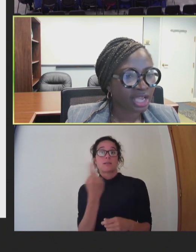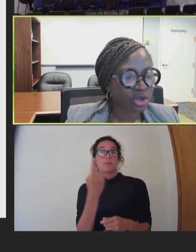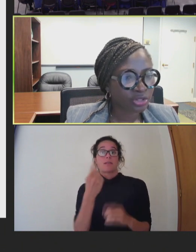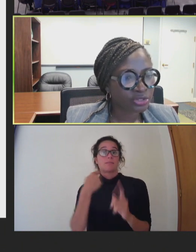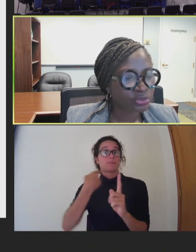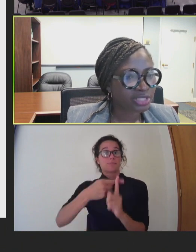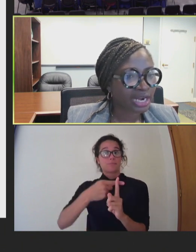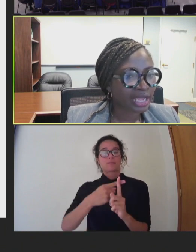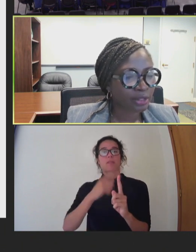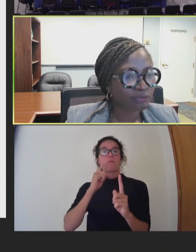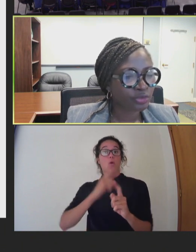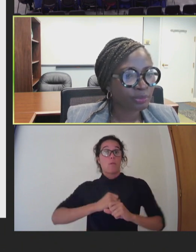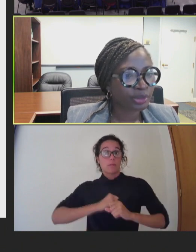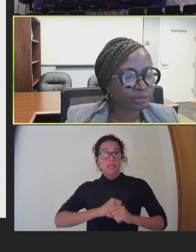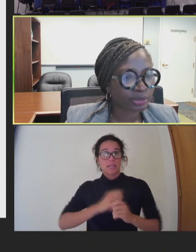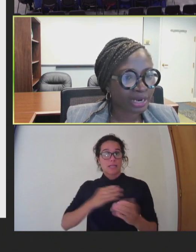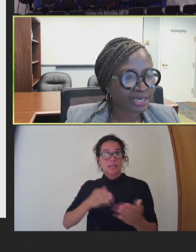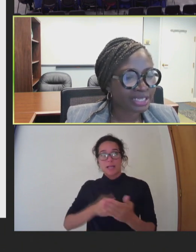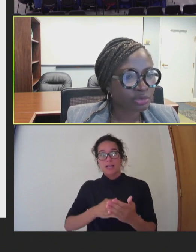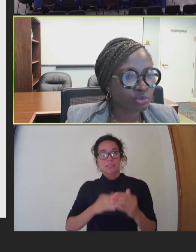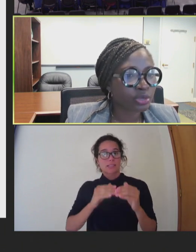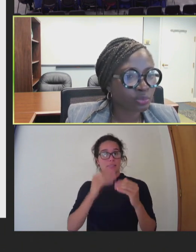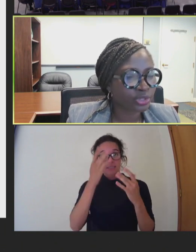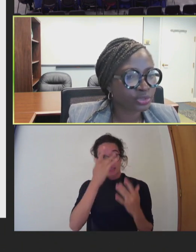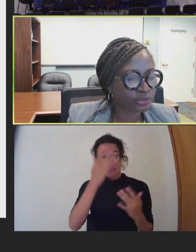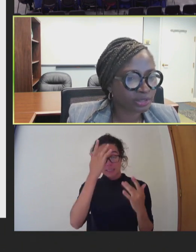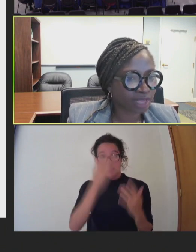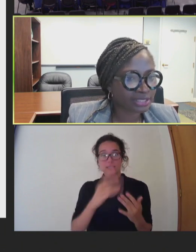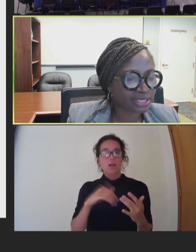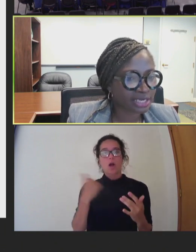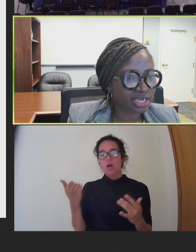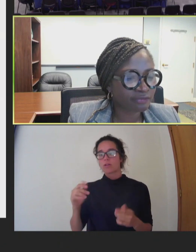There are other tools that are helpful, but primarily, we want you to be vaccinated. If